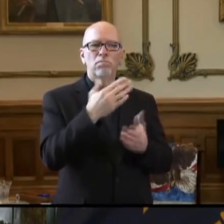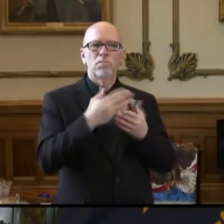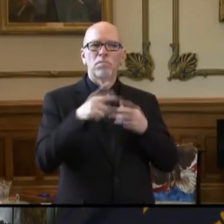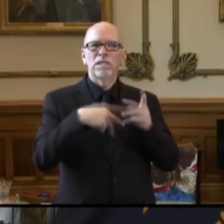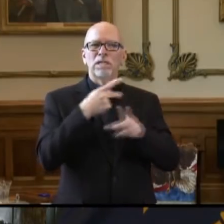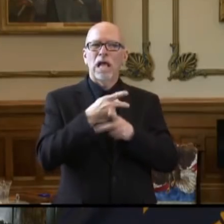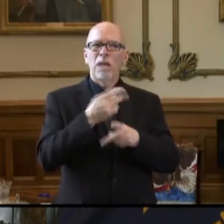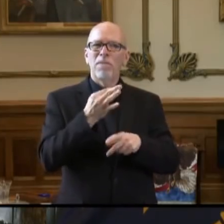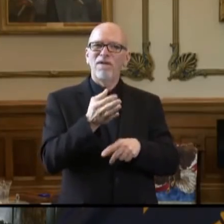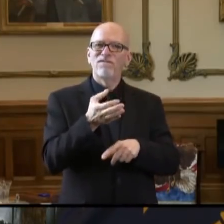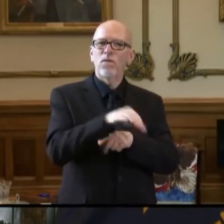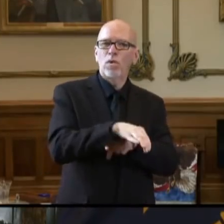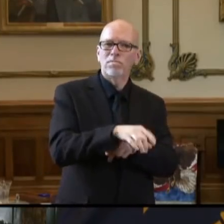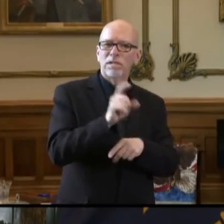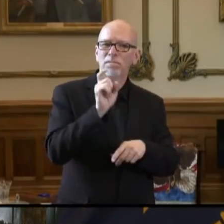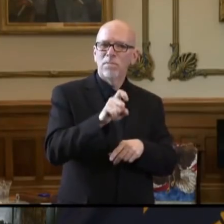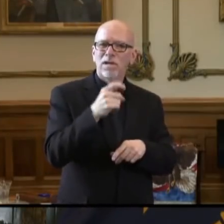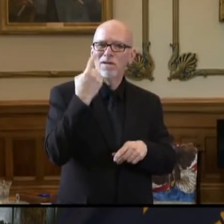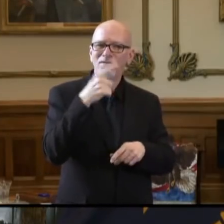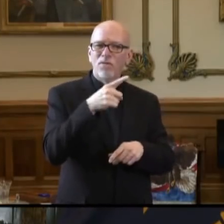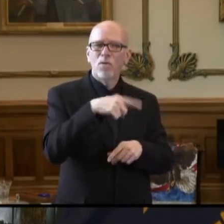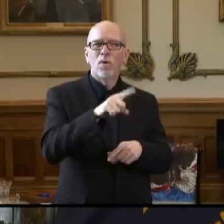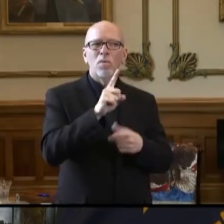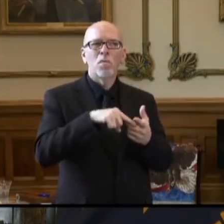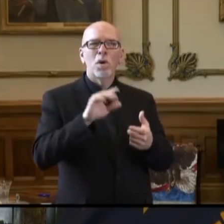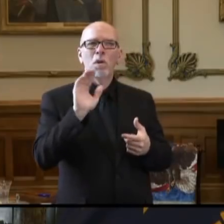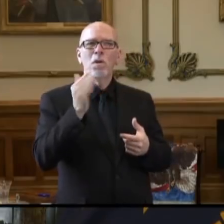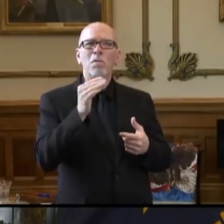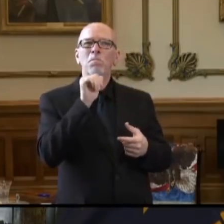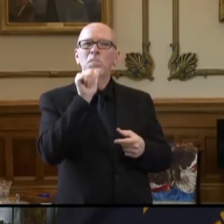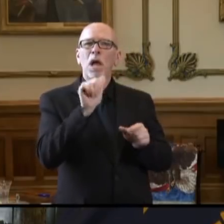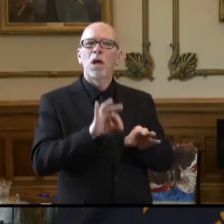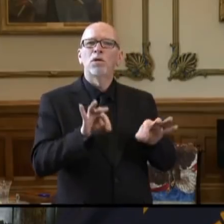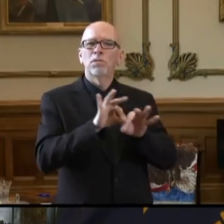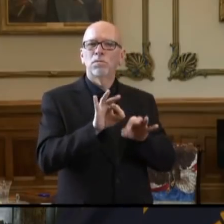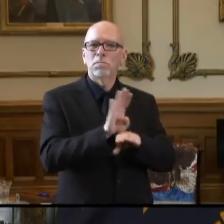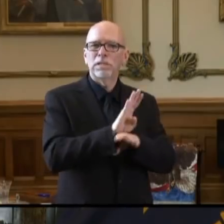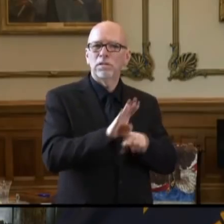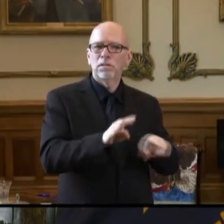BUSINESS ASPECT? DO YOU FEEL THAT SOME TYPE OF ENFORCEMENT